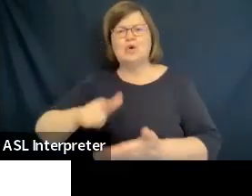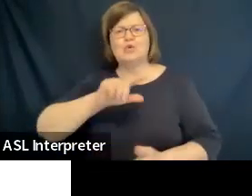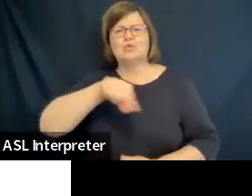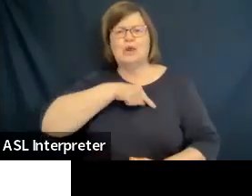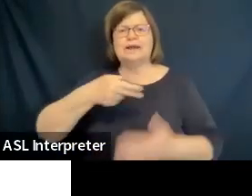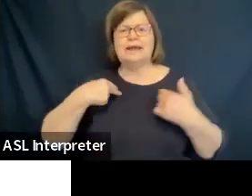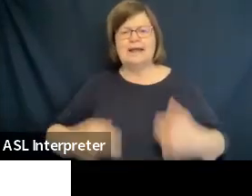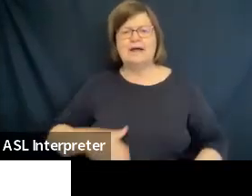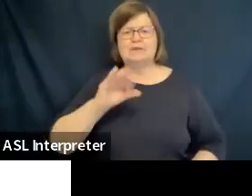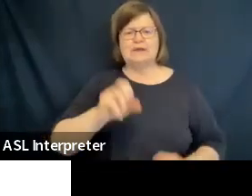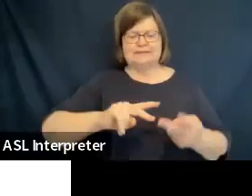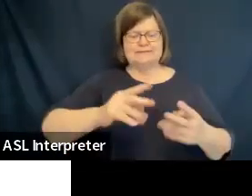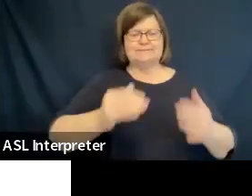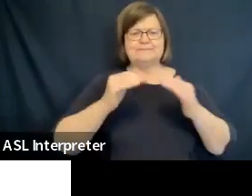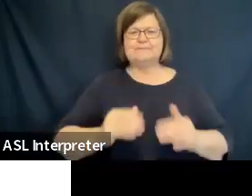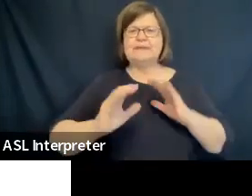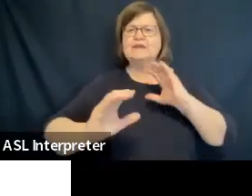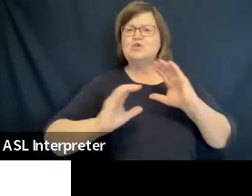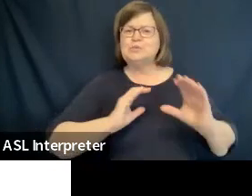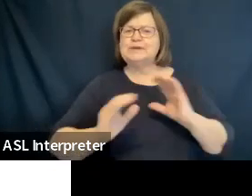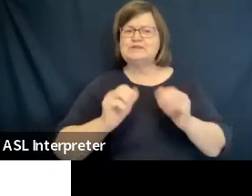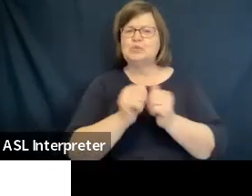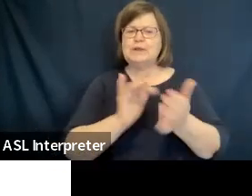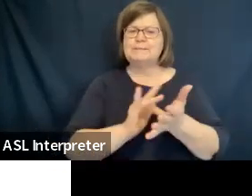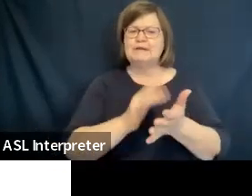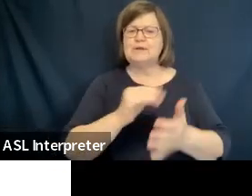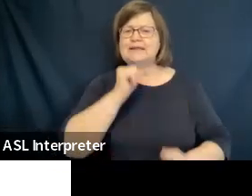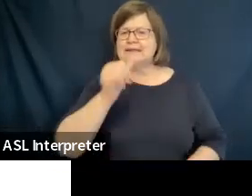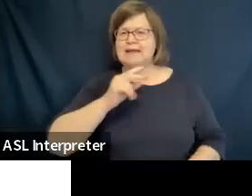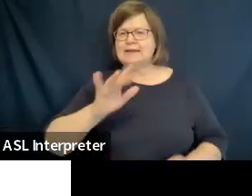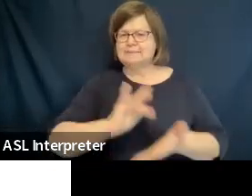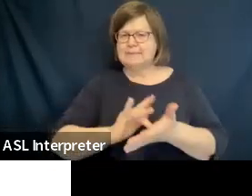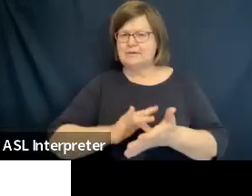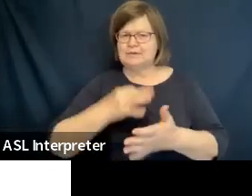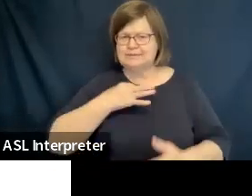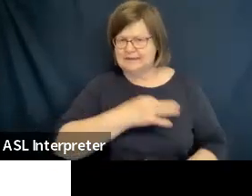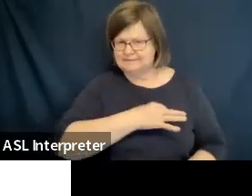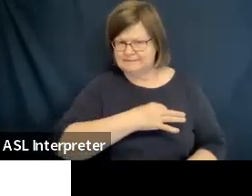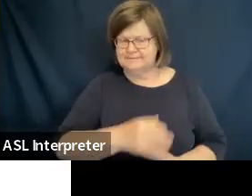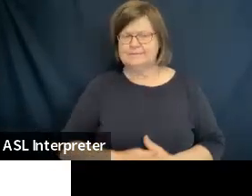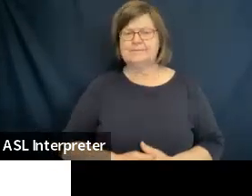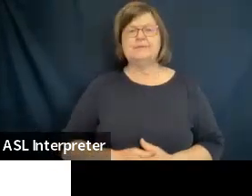question involved communication with medical and non medical staff. We wanted to find out